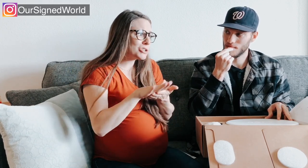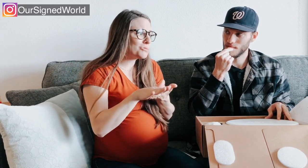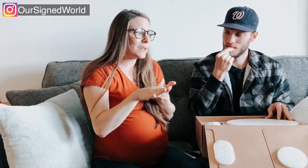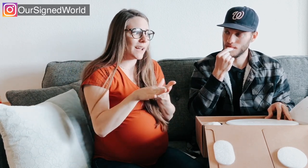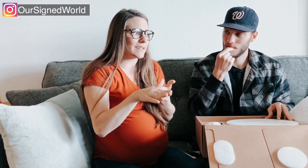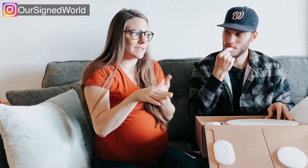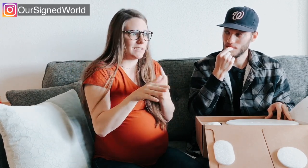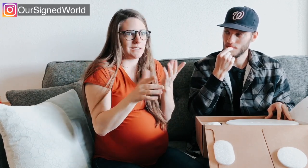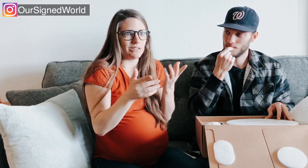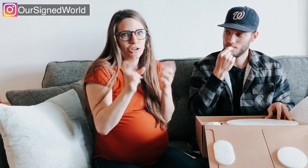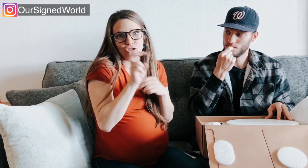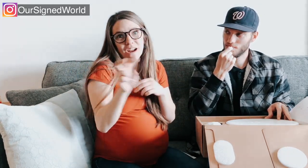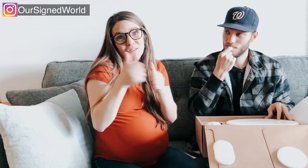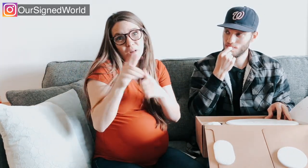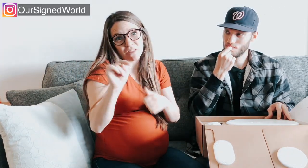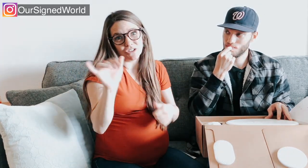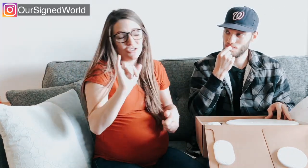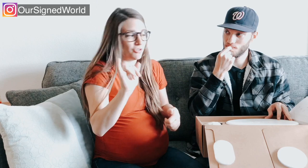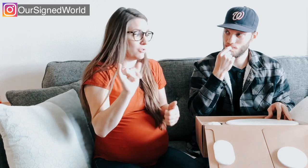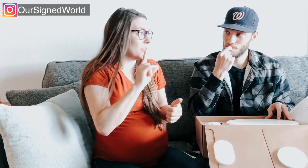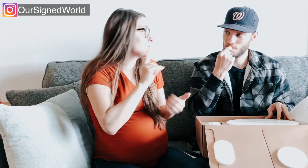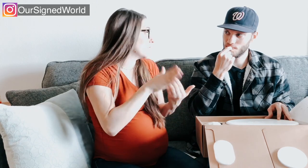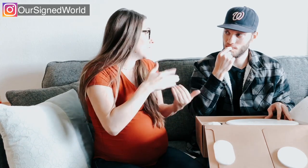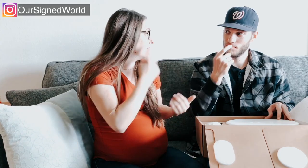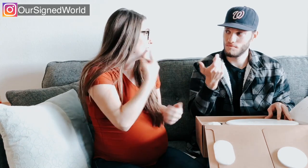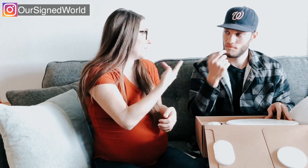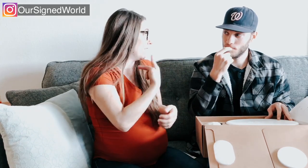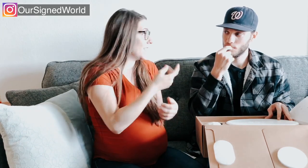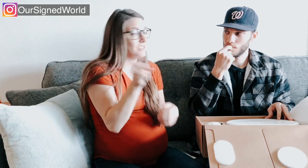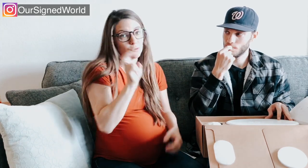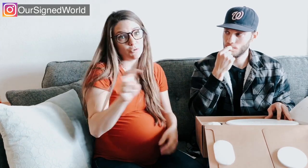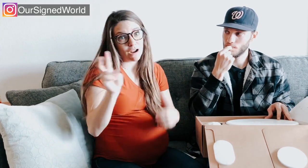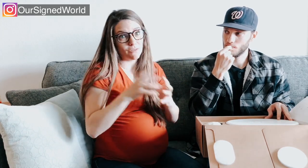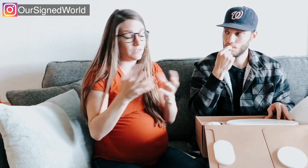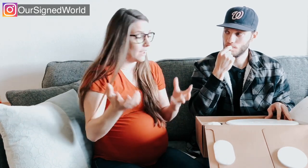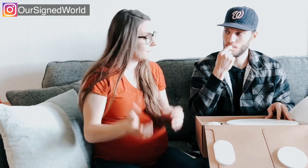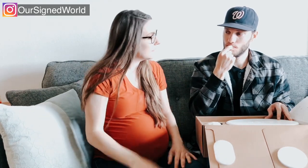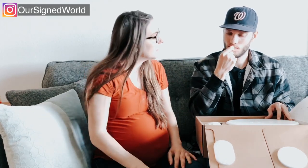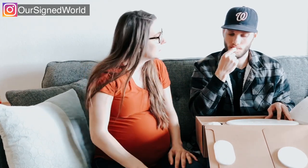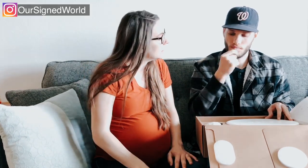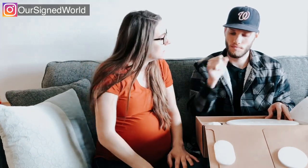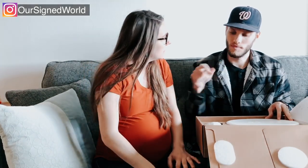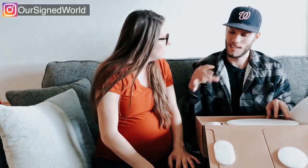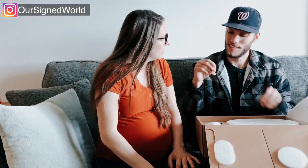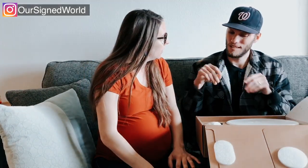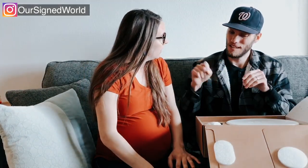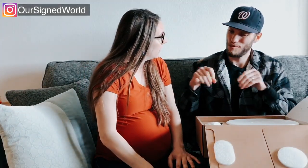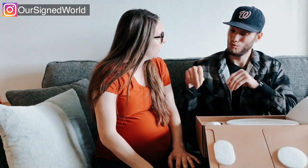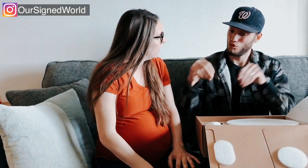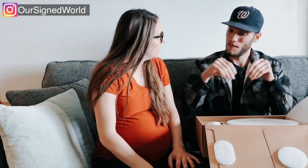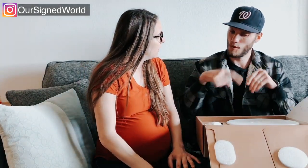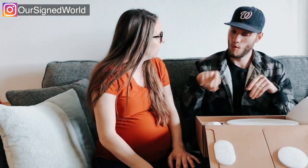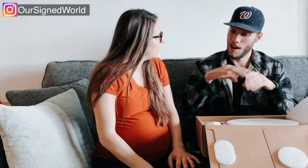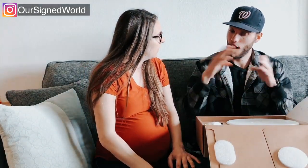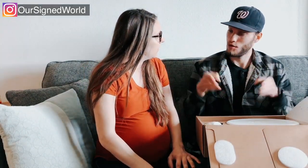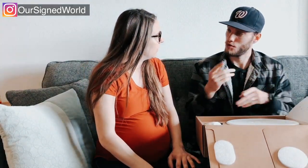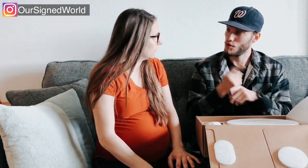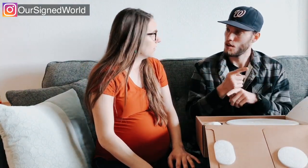Which is really nice because you can travel with it too.That is convenient for us since we travel a lot. And you can move it around the house right?